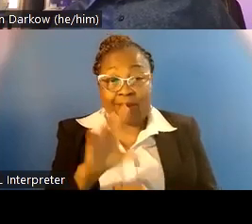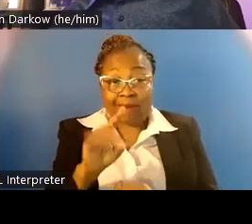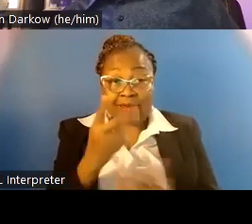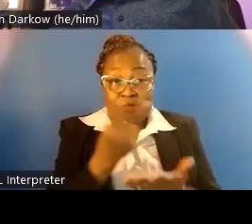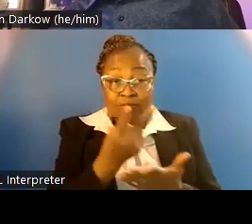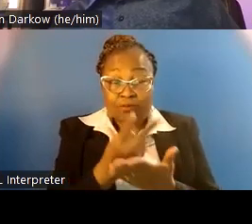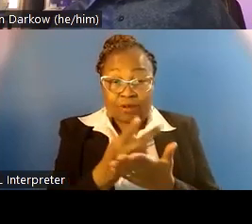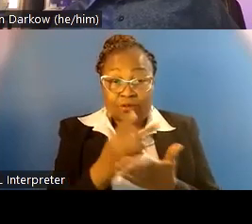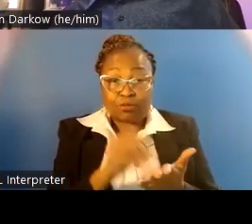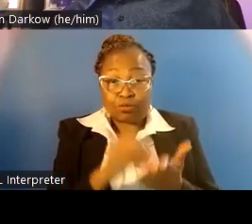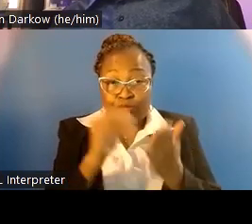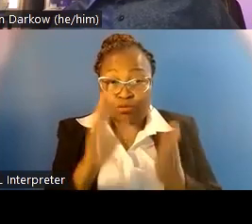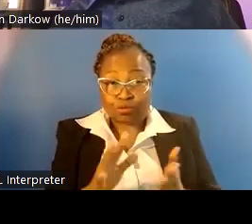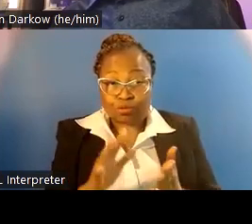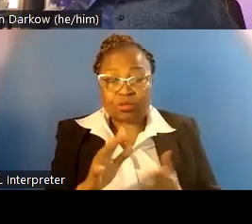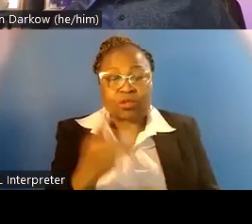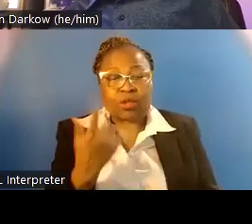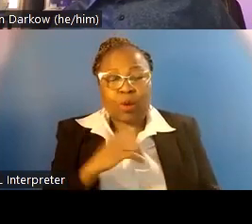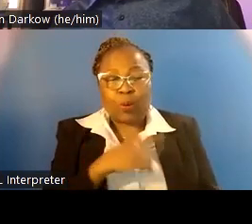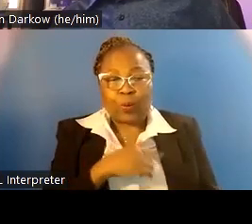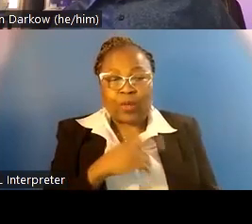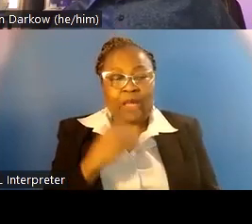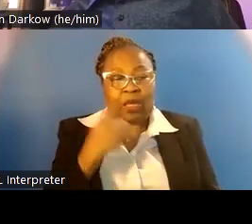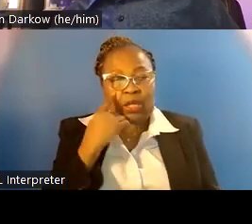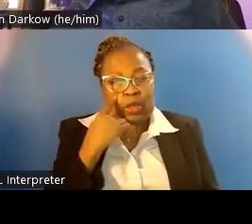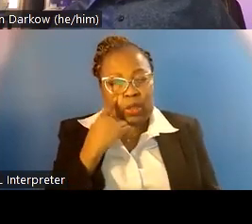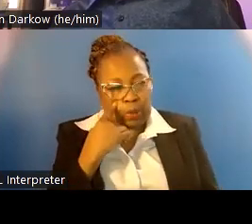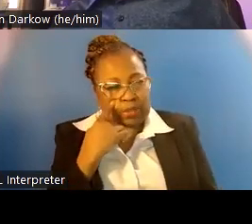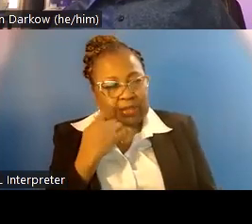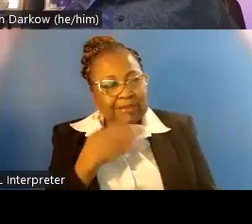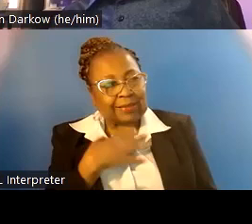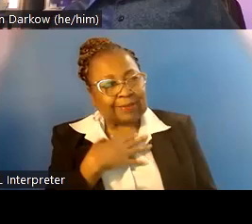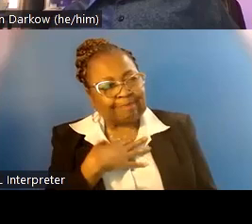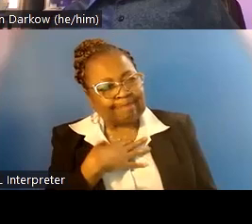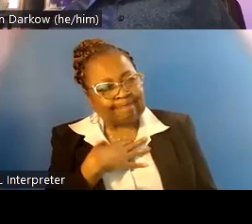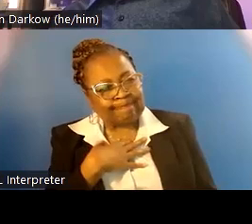So we're noticed that we were reaching professors